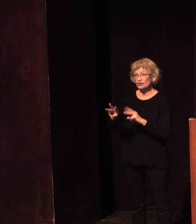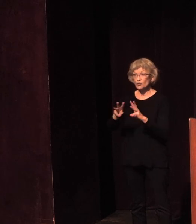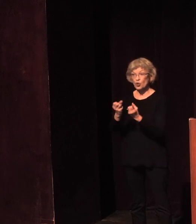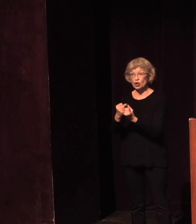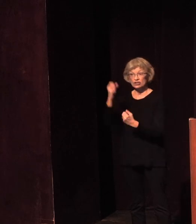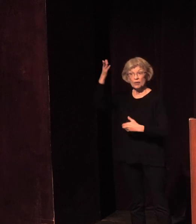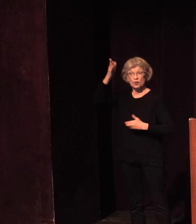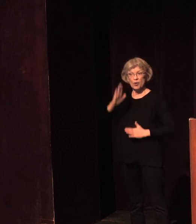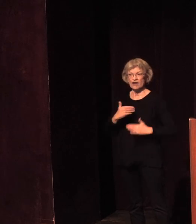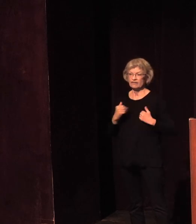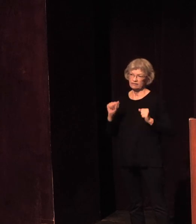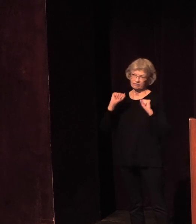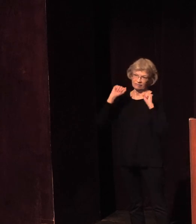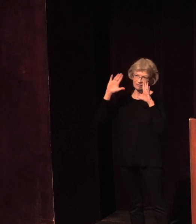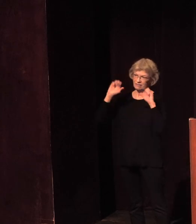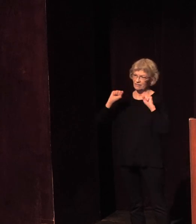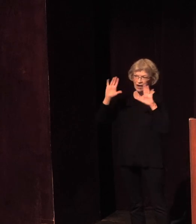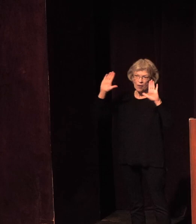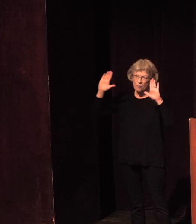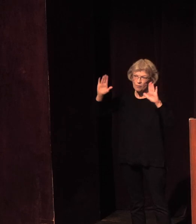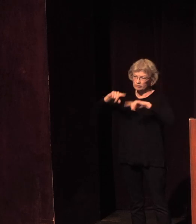Our afternoon workshop presenters; we